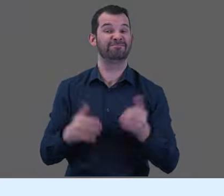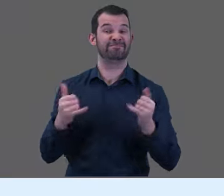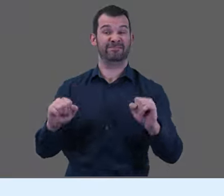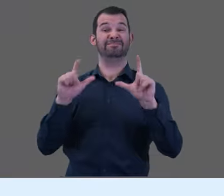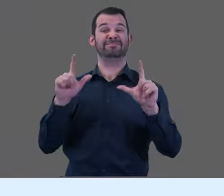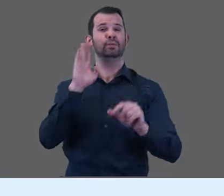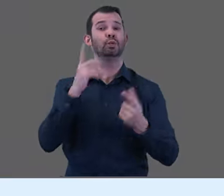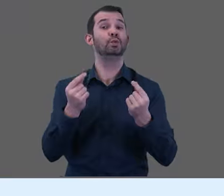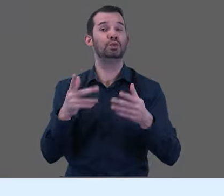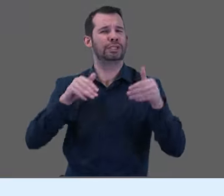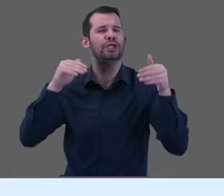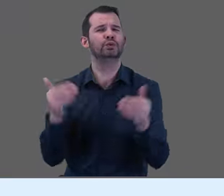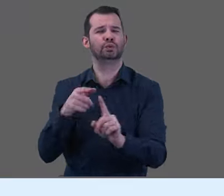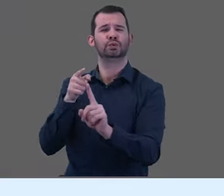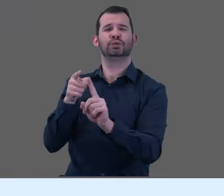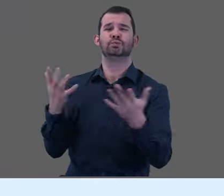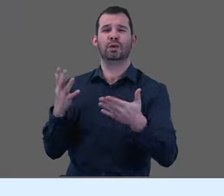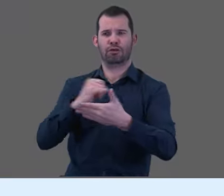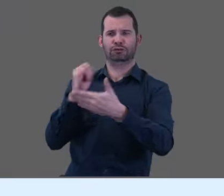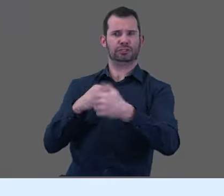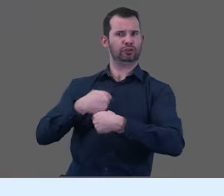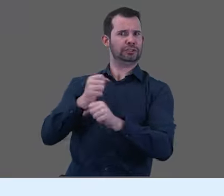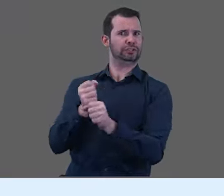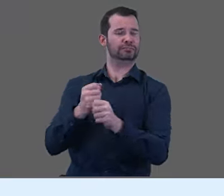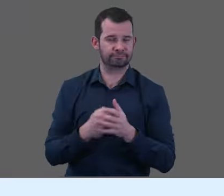In this video, we’re going to introduce Artistic Creation.